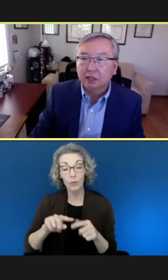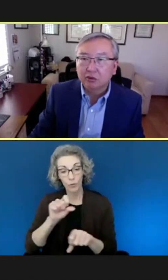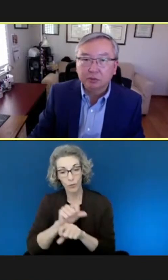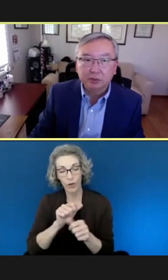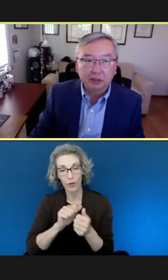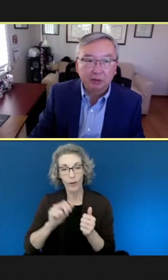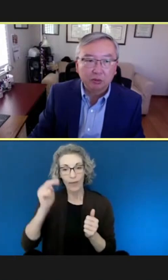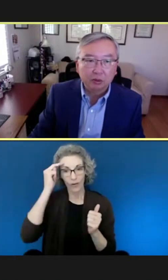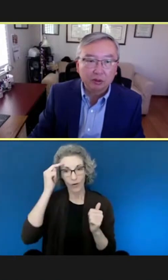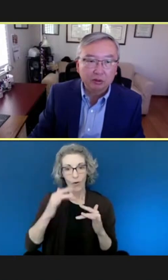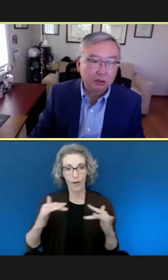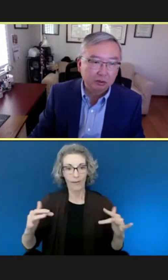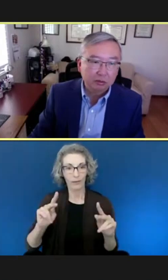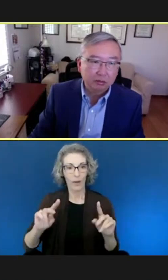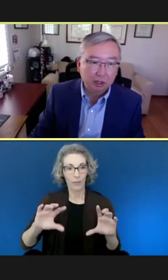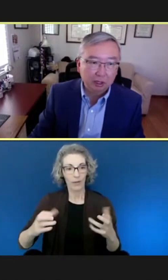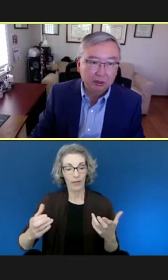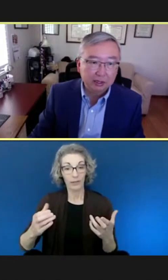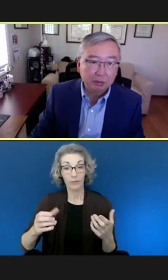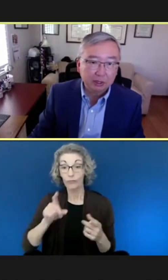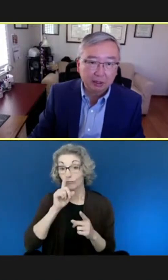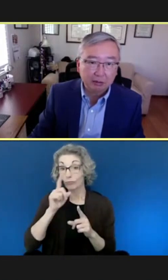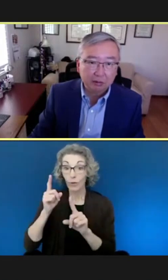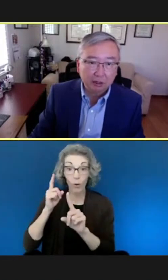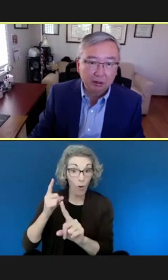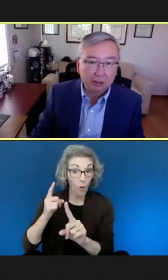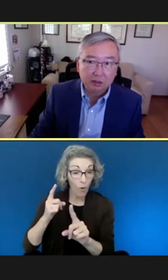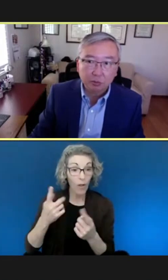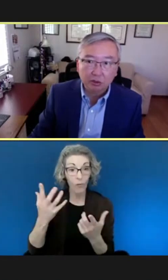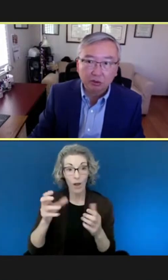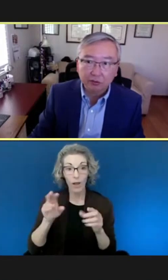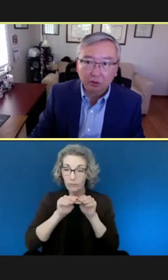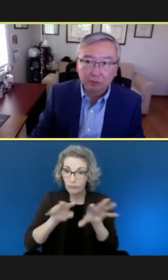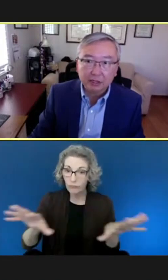Ultimately, we want to disseminate this model for